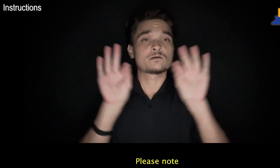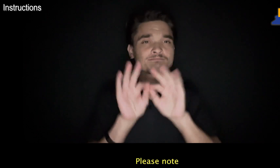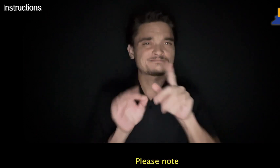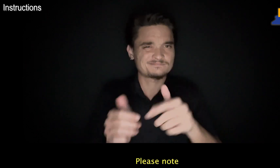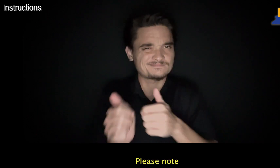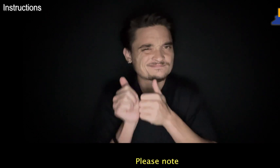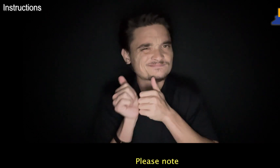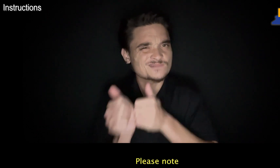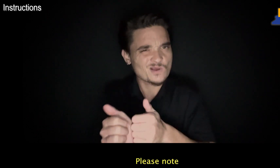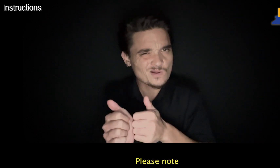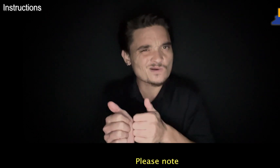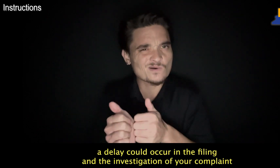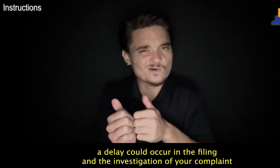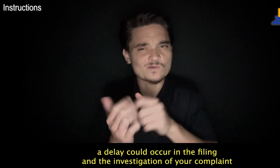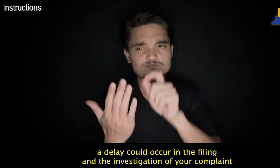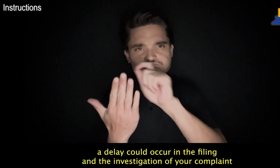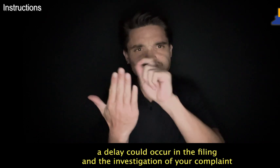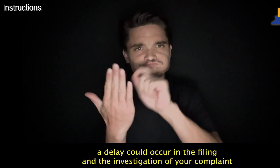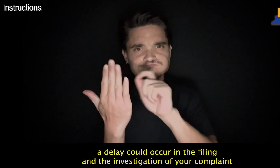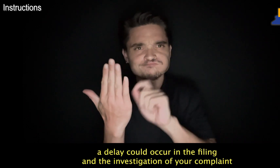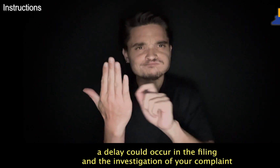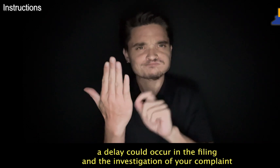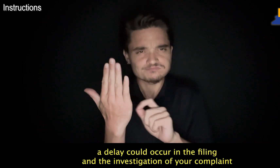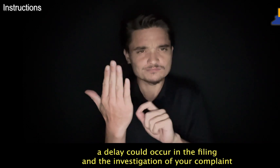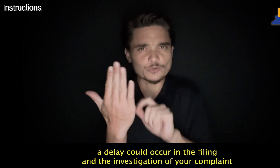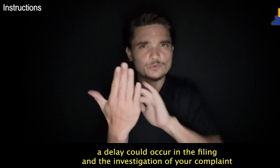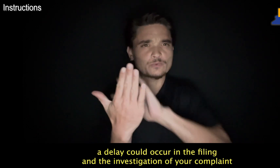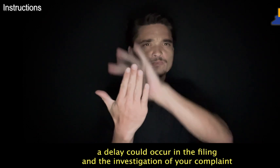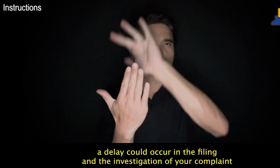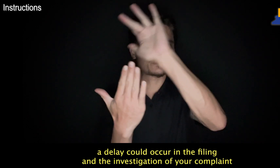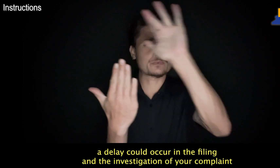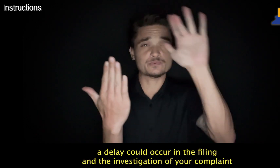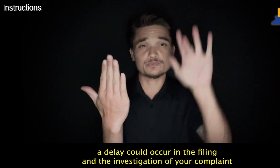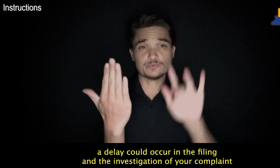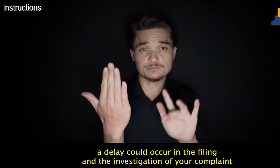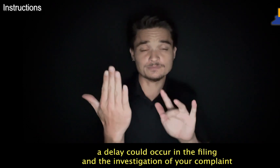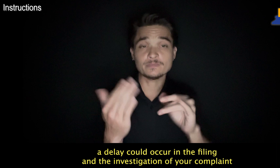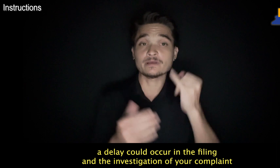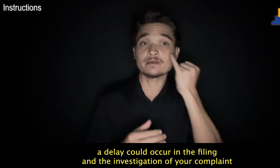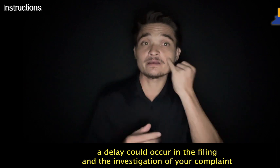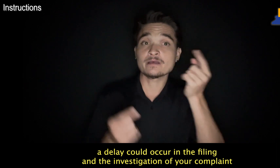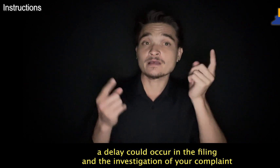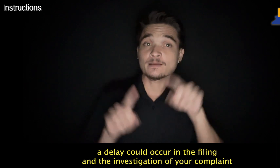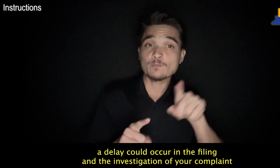Please note a delay could occur in the filing and the investigation of your complaint